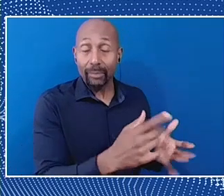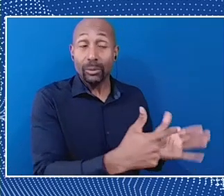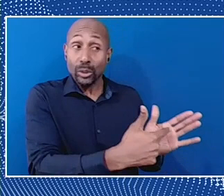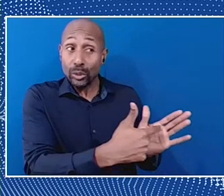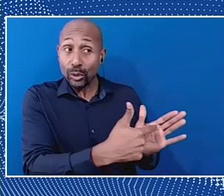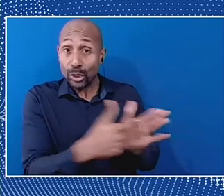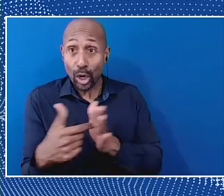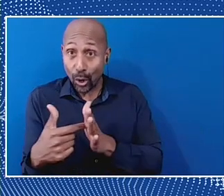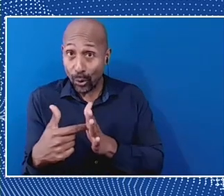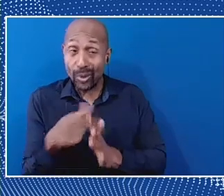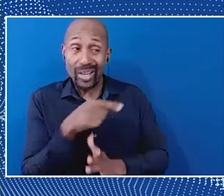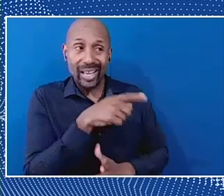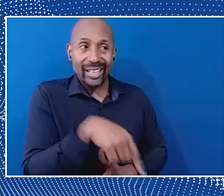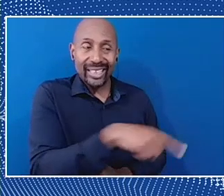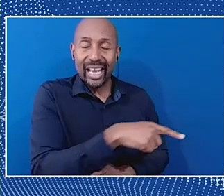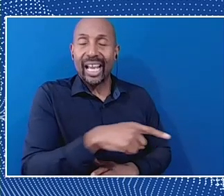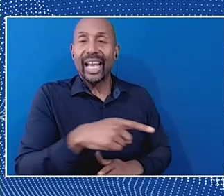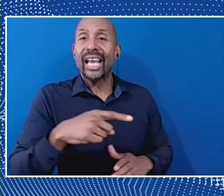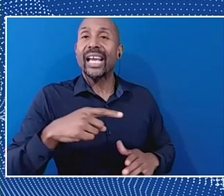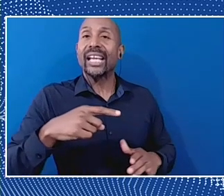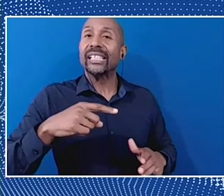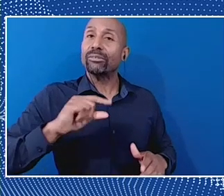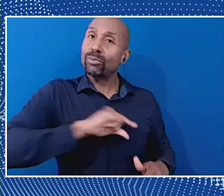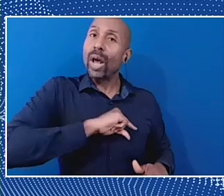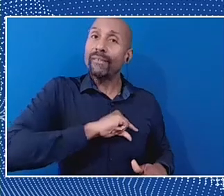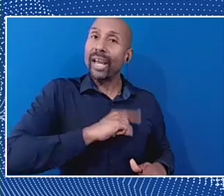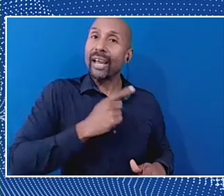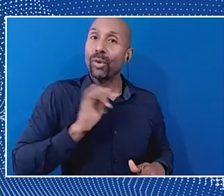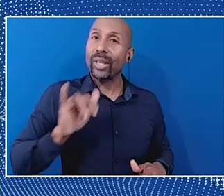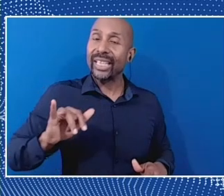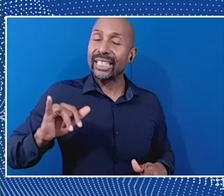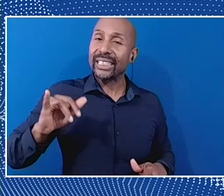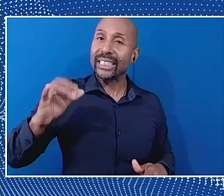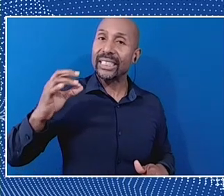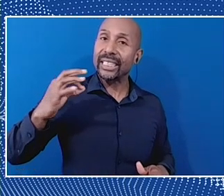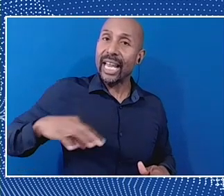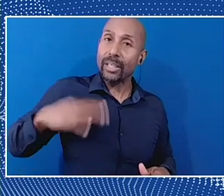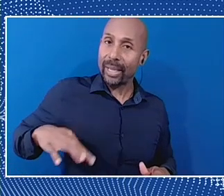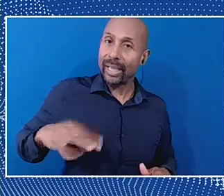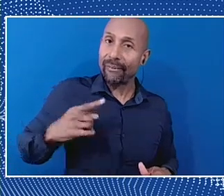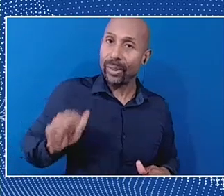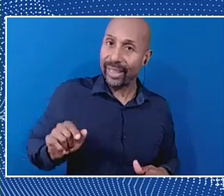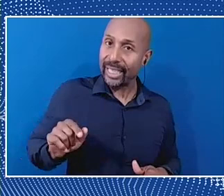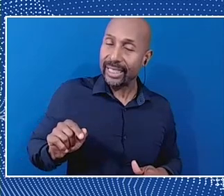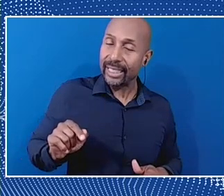this morning. We know what happens when there are eligible people who have to